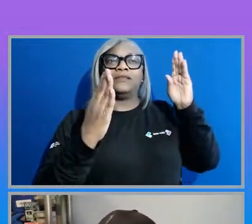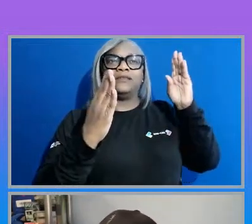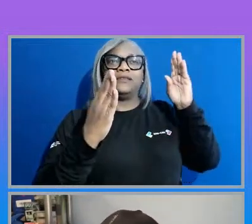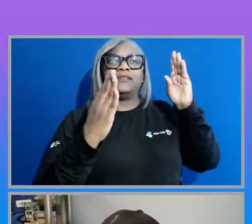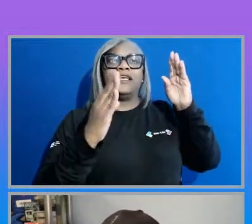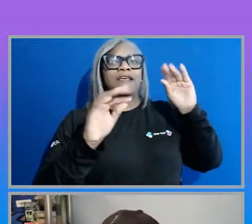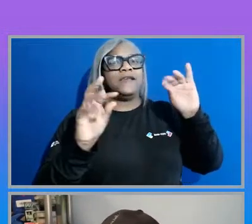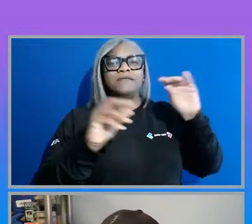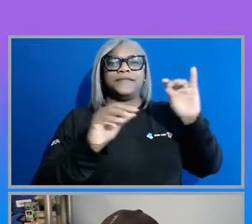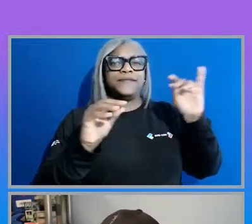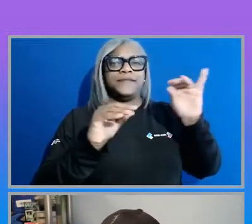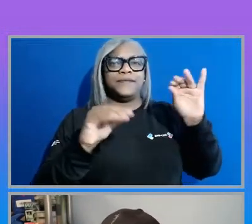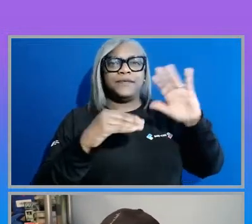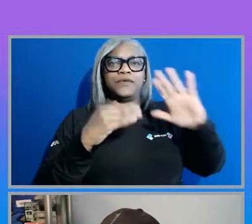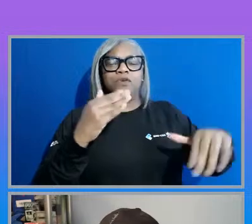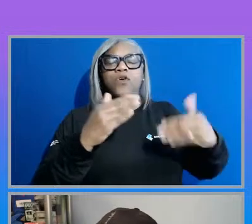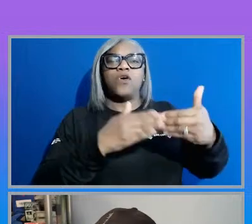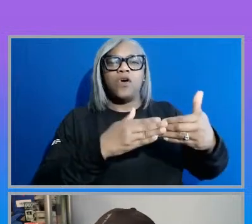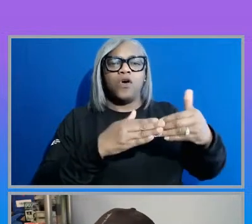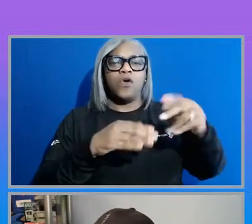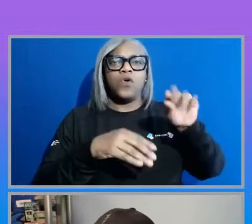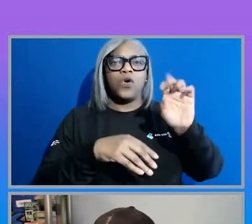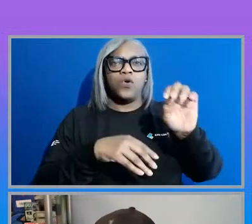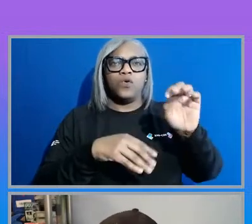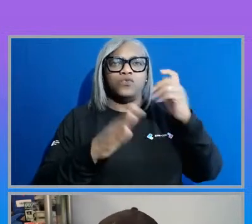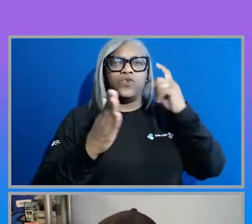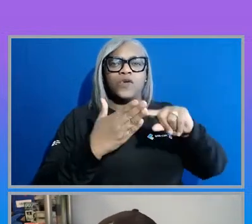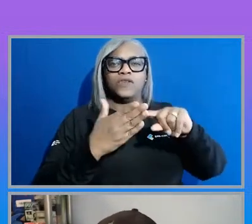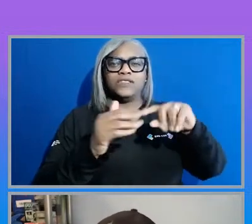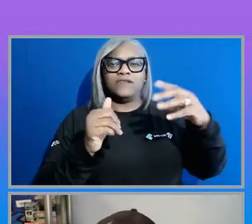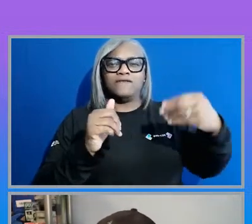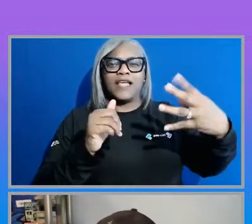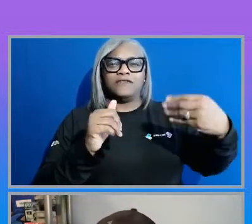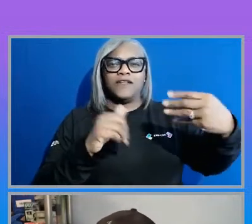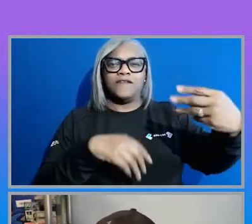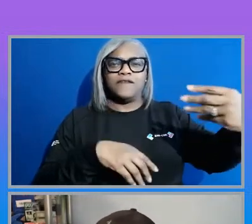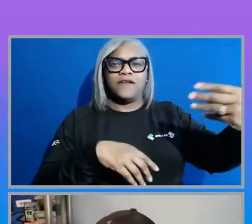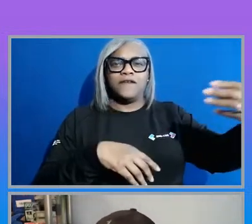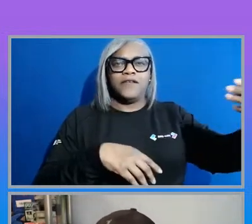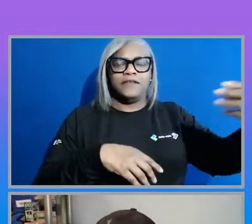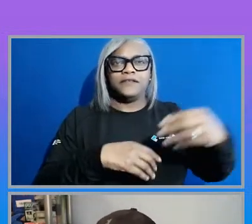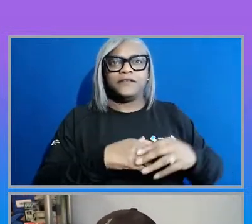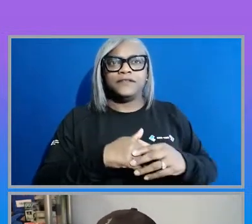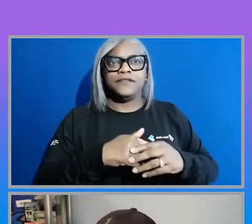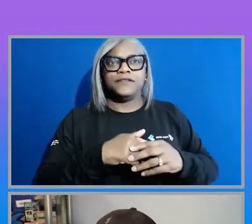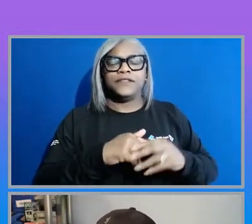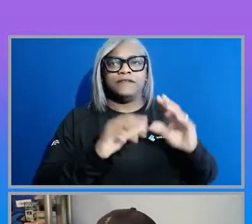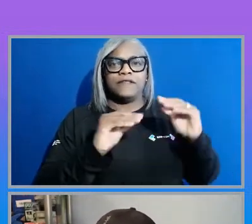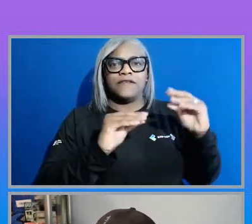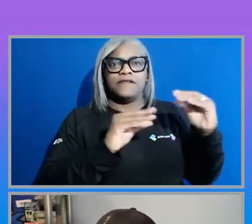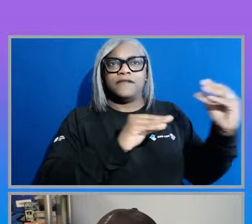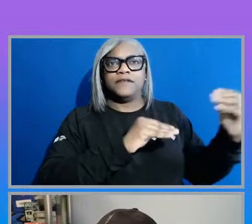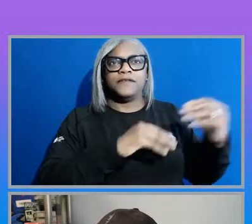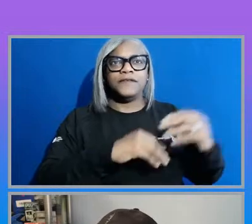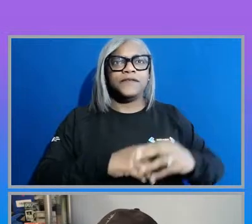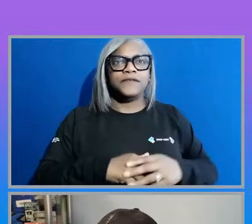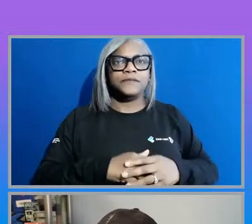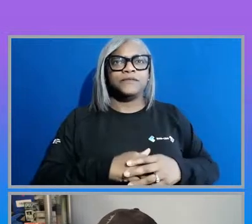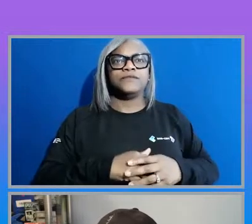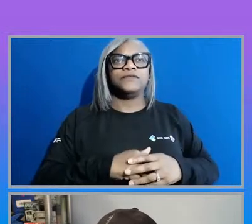end to end testing. This is where the flashing is occurring.